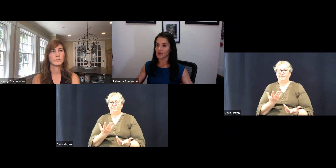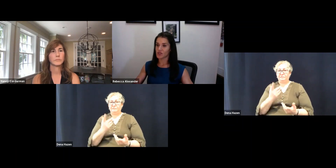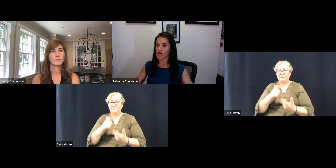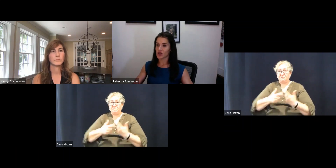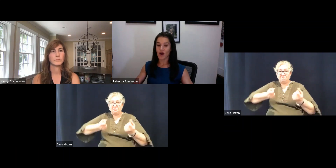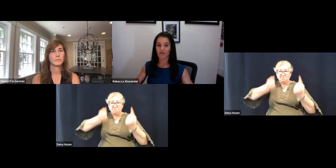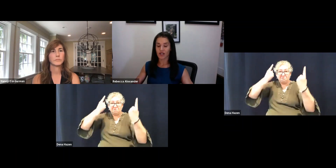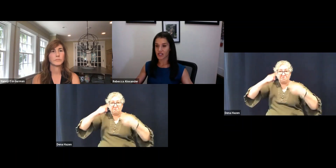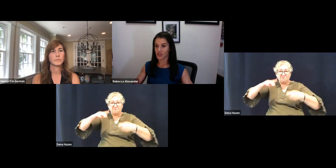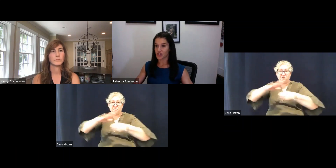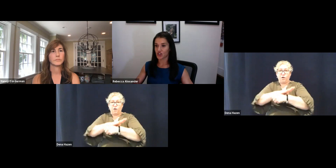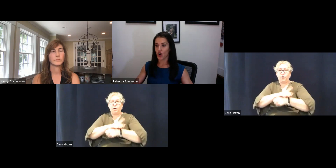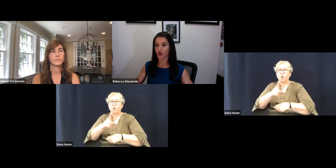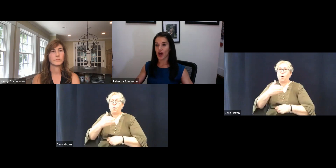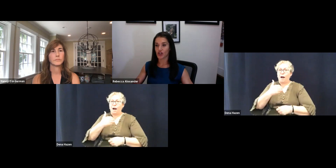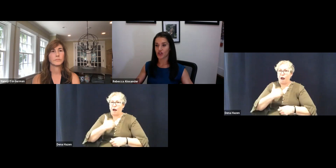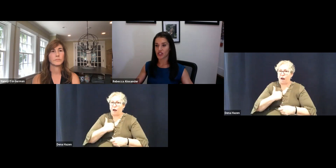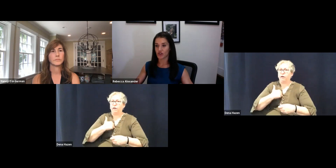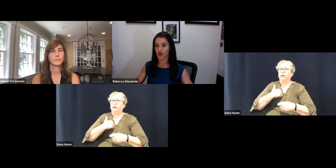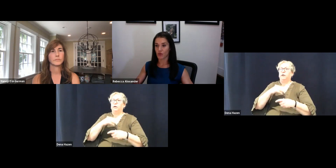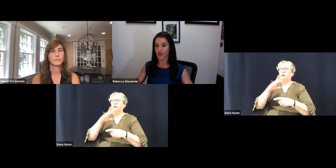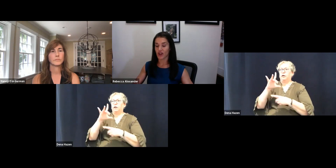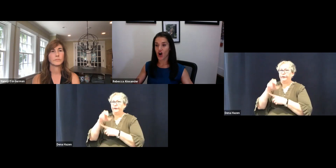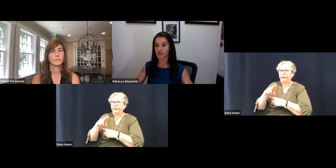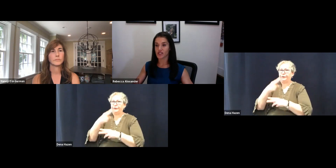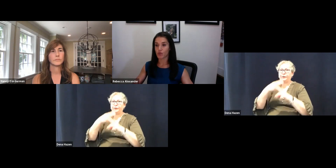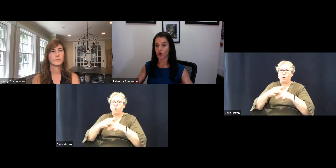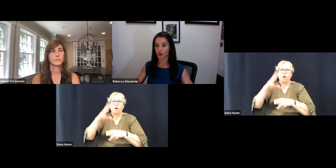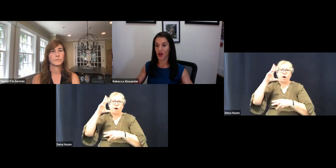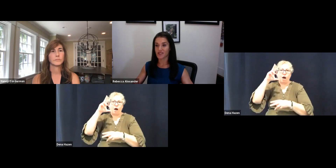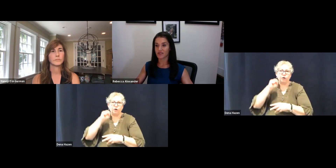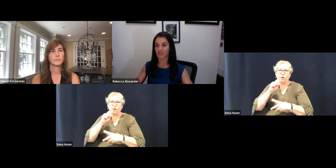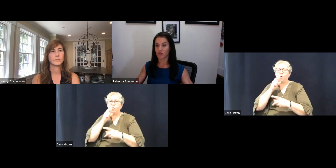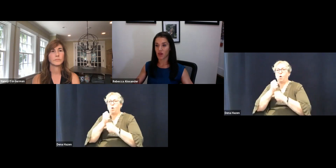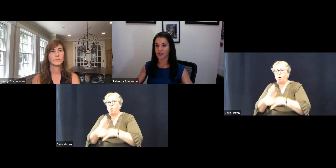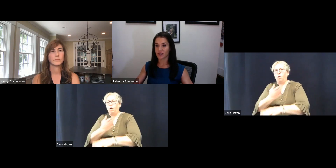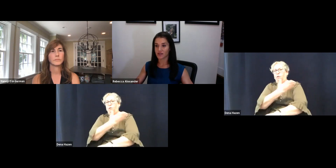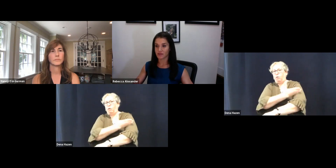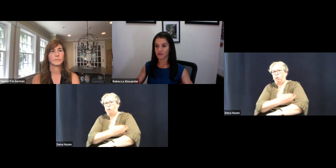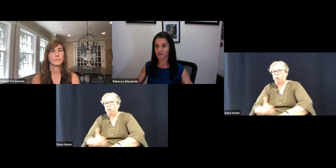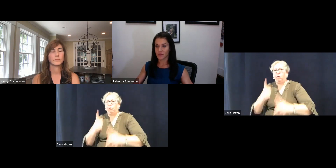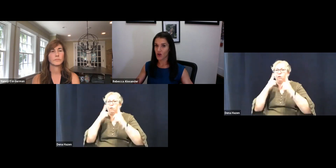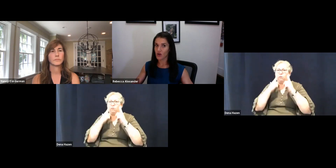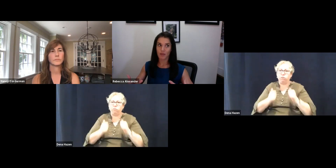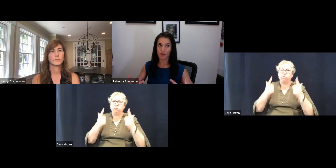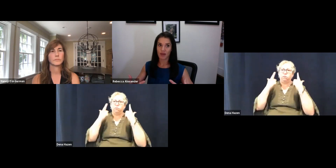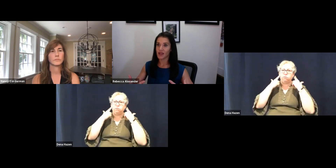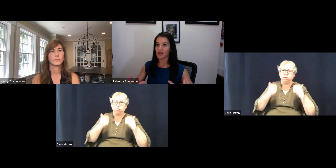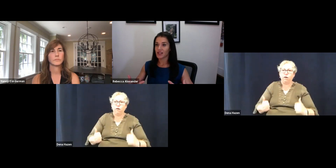if you said you have a condition called Usher syndrome that causes progressive deaf blindness. OK, mommy.